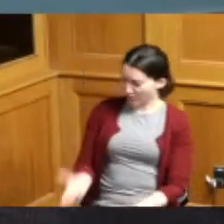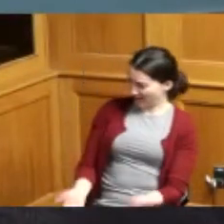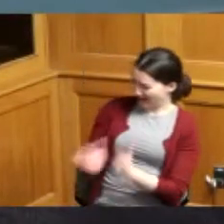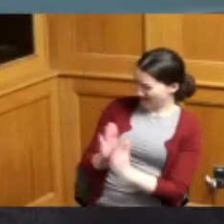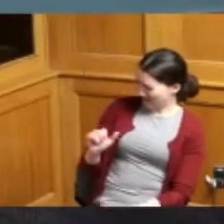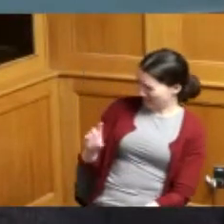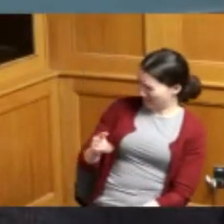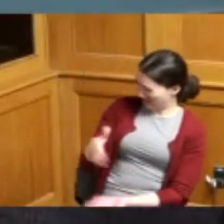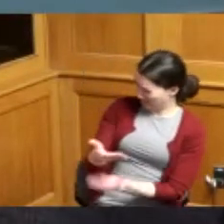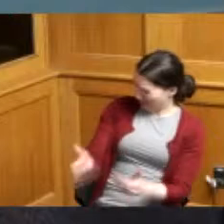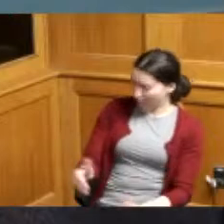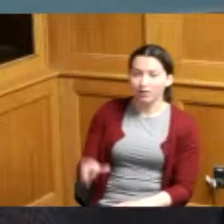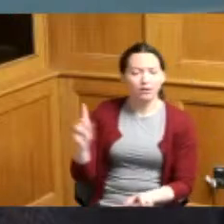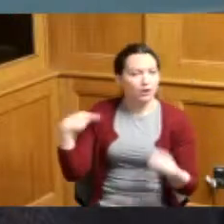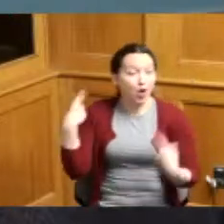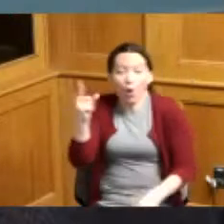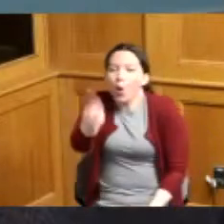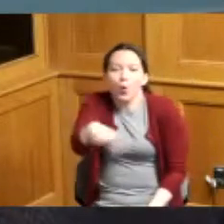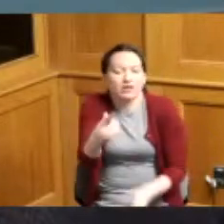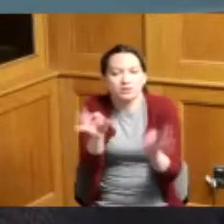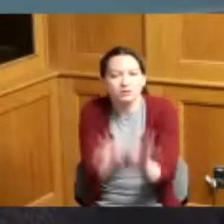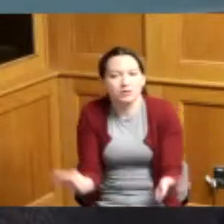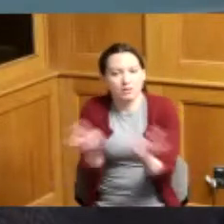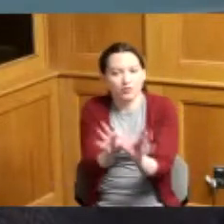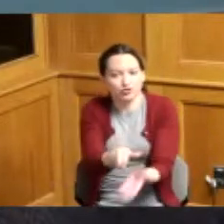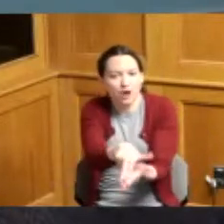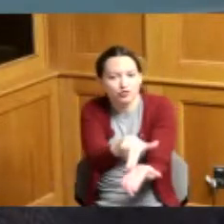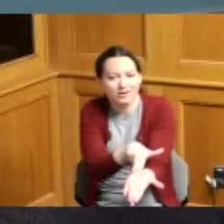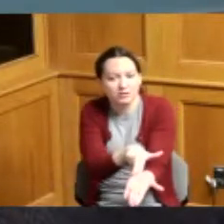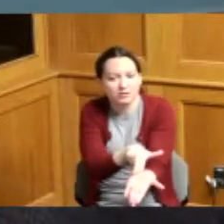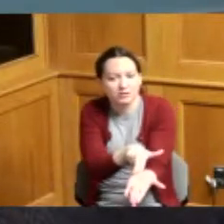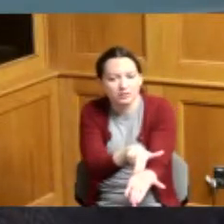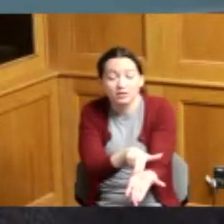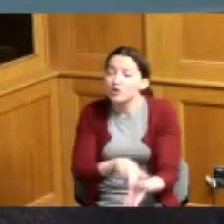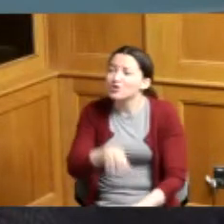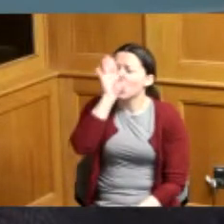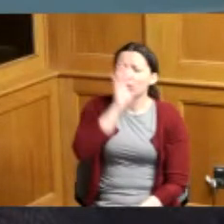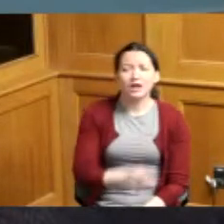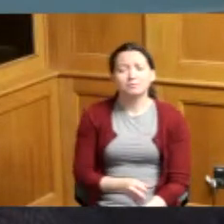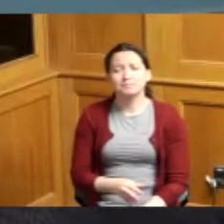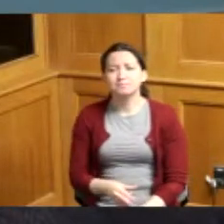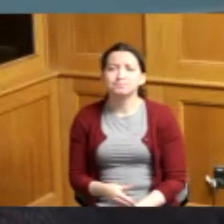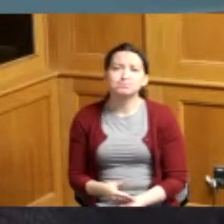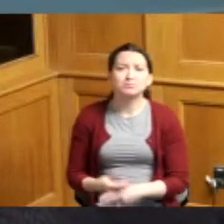to be a package the only thing that matters is the contract now verbally and and also earlier we were